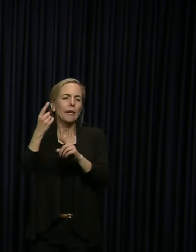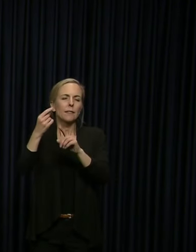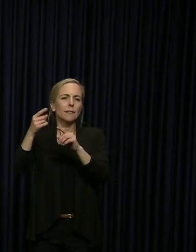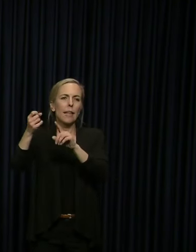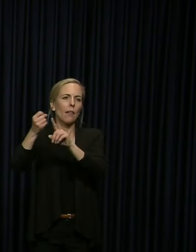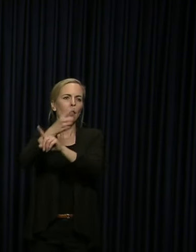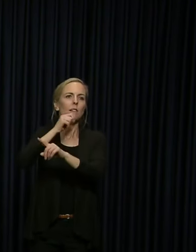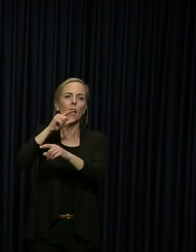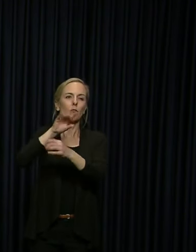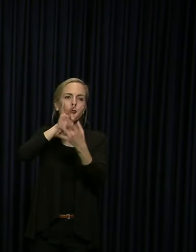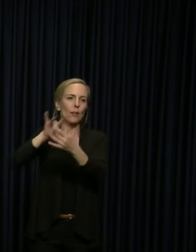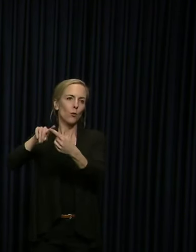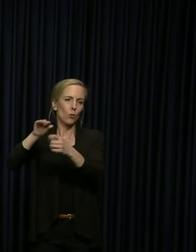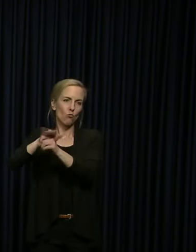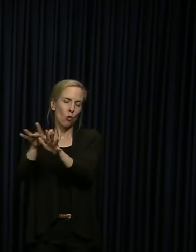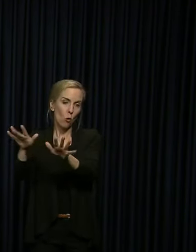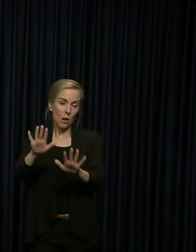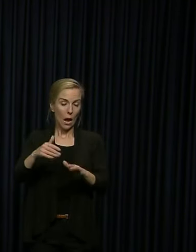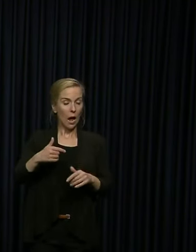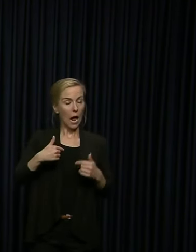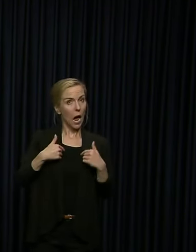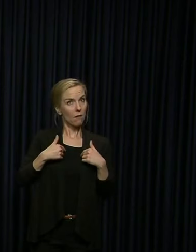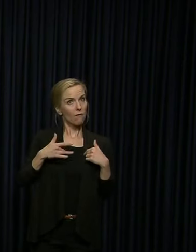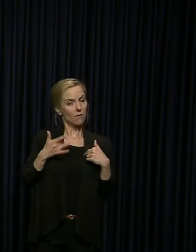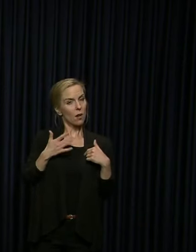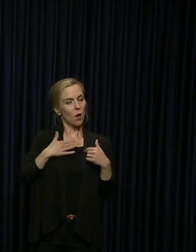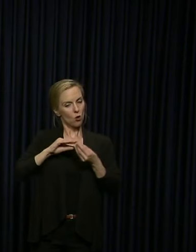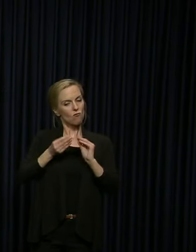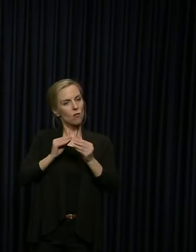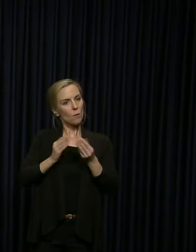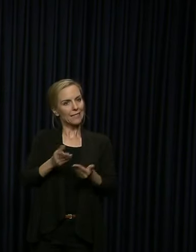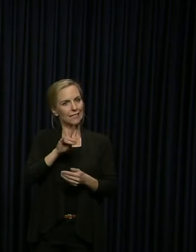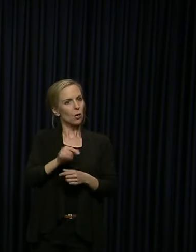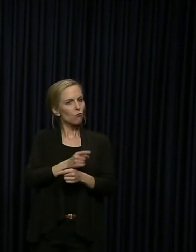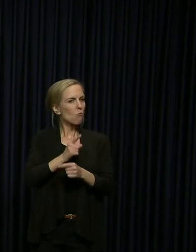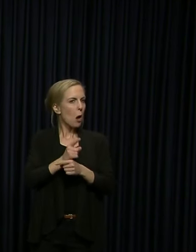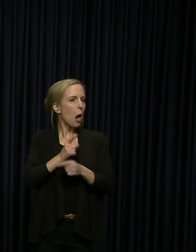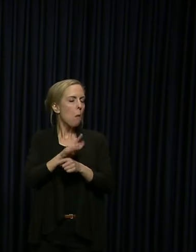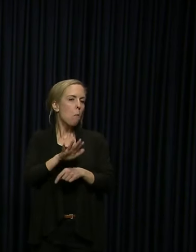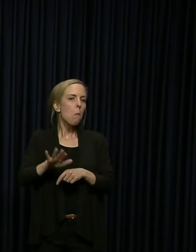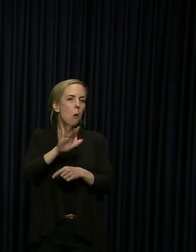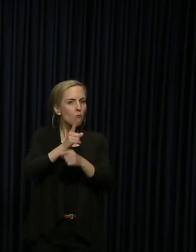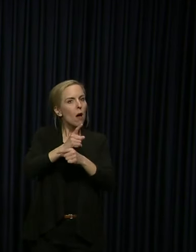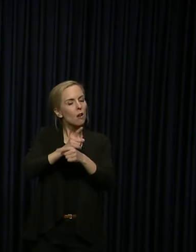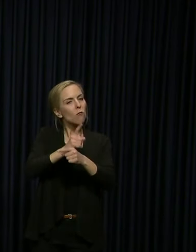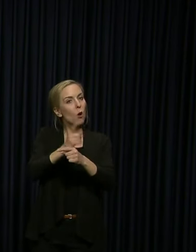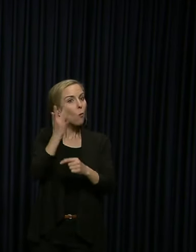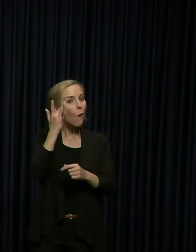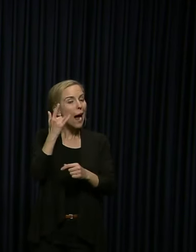TESTING POSITIVE? THERE ARE ANEURISMS OF SOME DOCTORS BEING ON VENTILATORS BUT THE HOSPITAL IS NOT COMMENTING FURTHER.